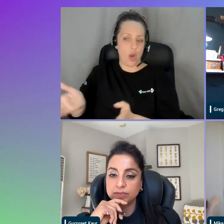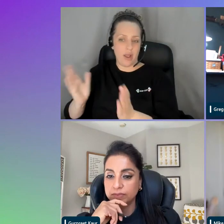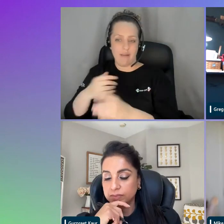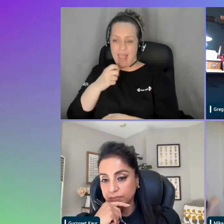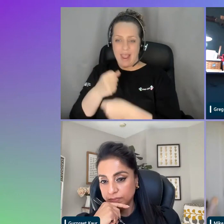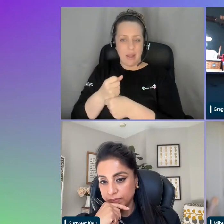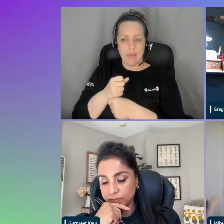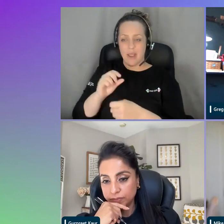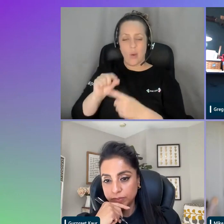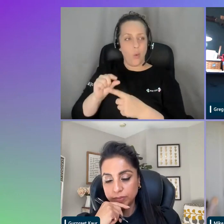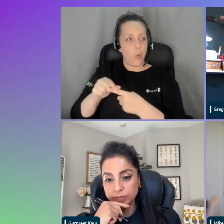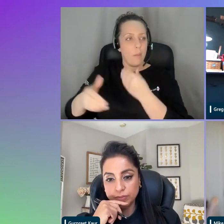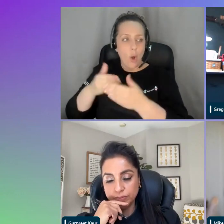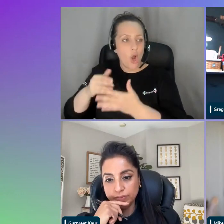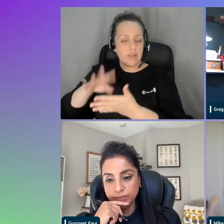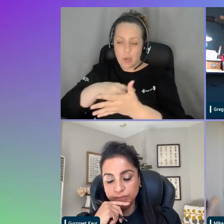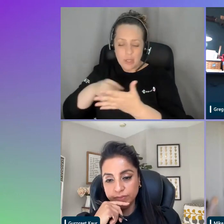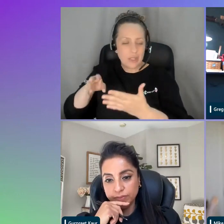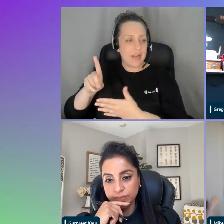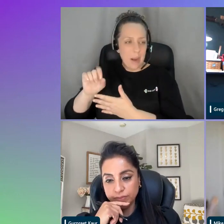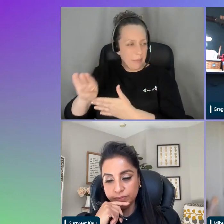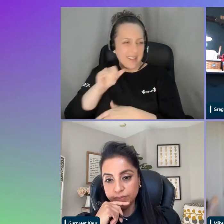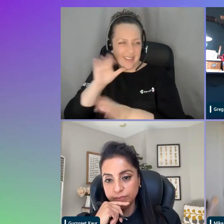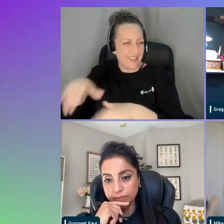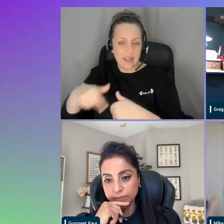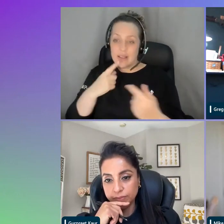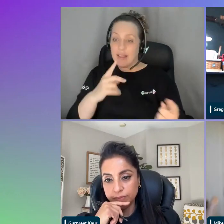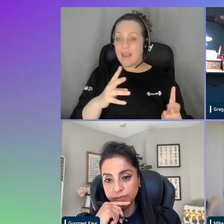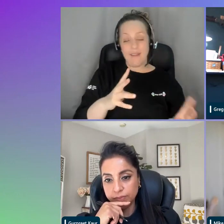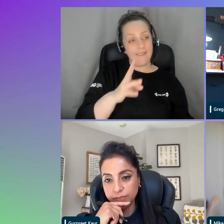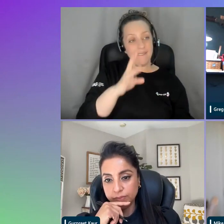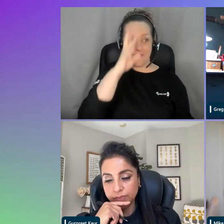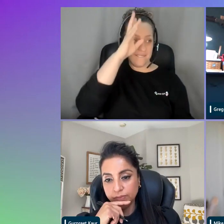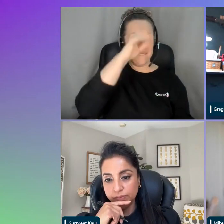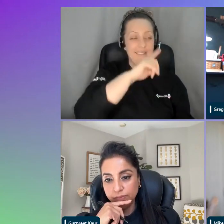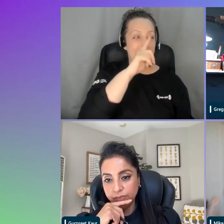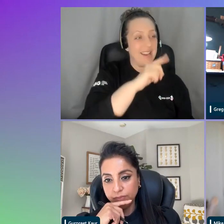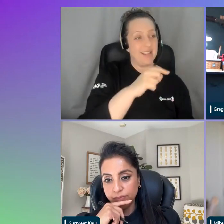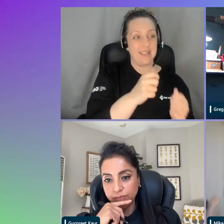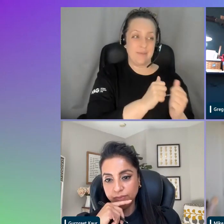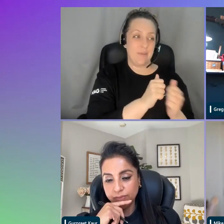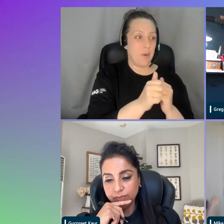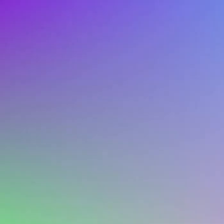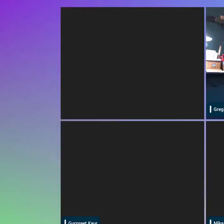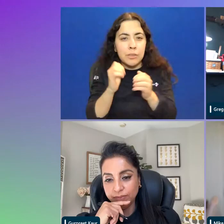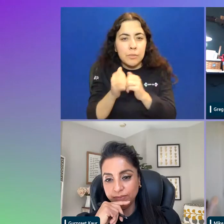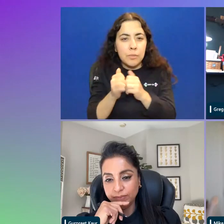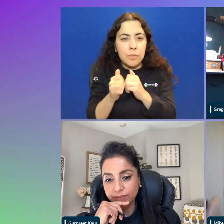word processor, a spreadsheet or database. They did things like fantasy sports and Yahoo news. And so and they only made